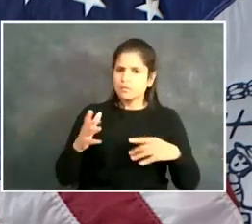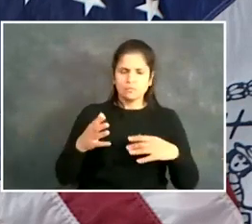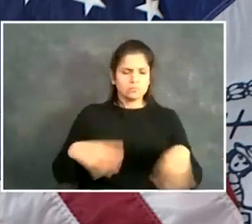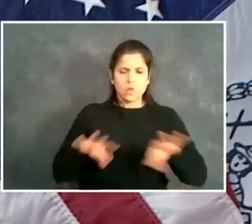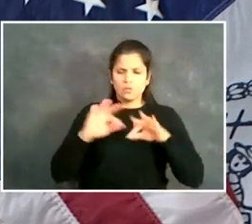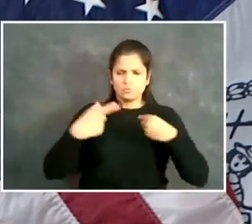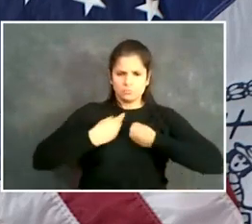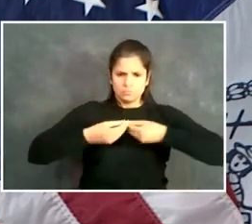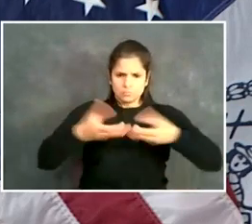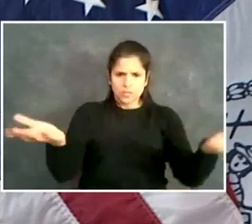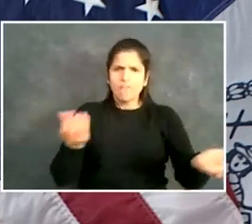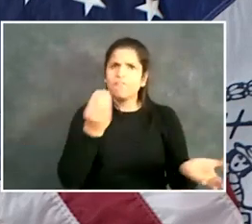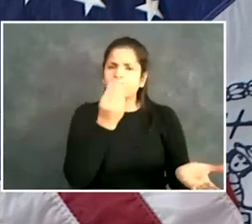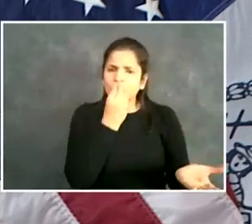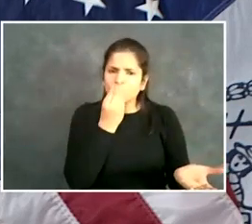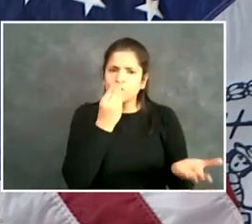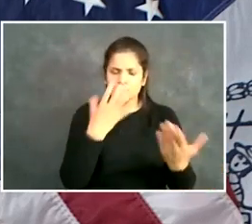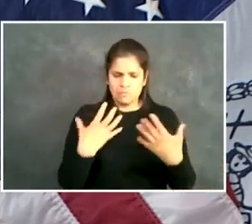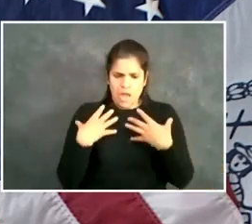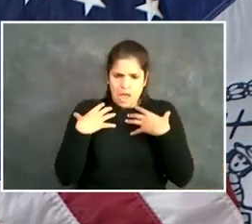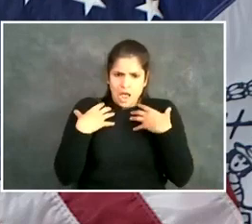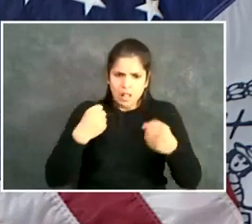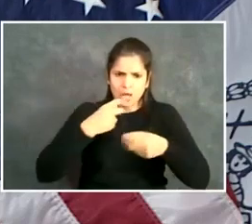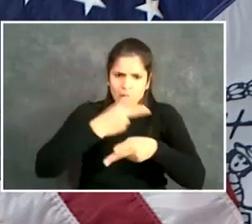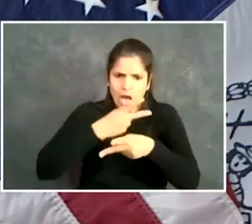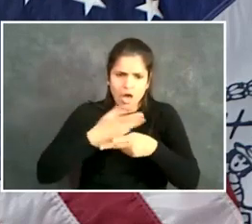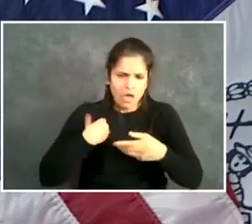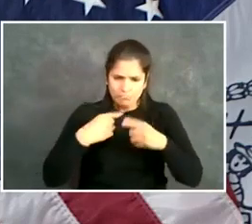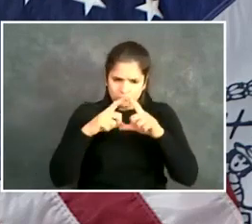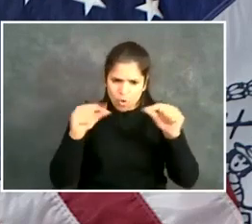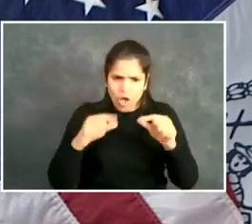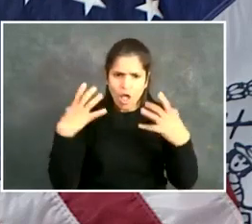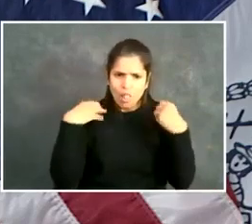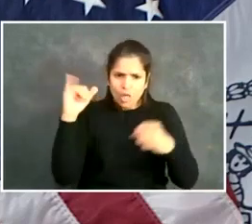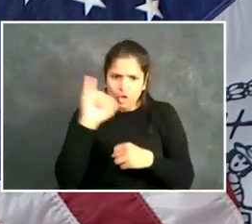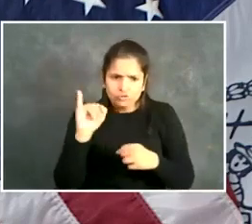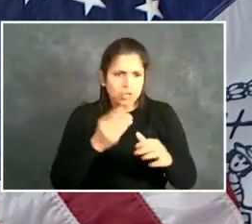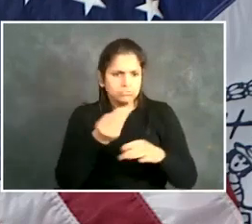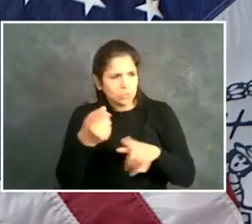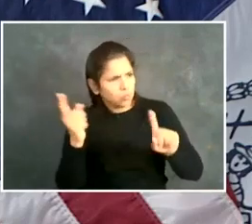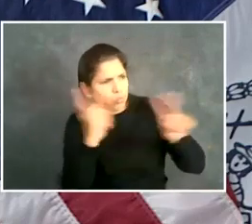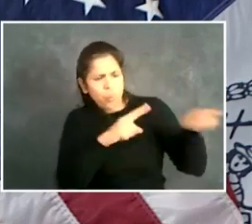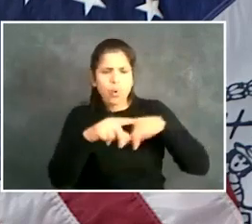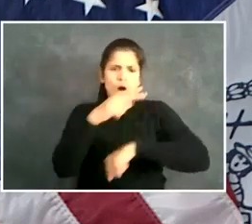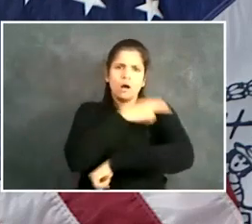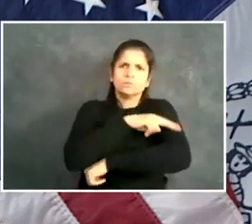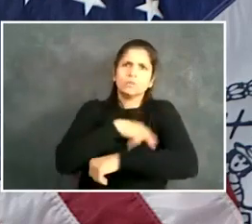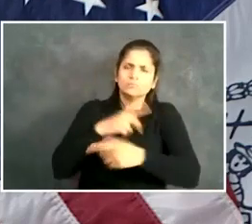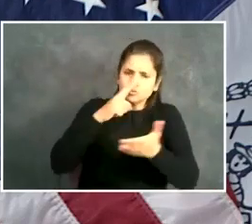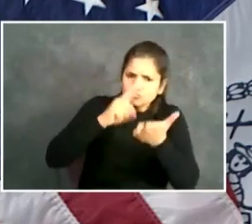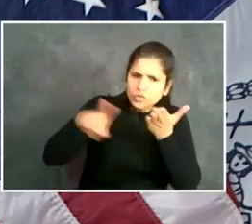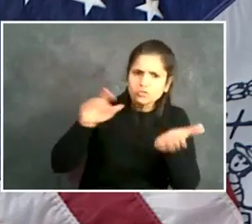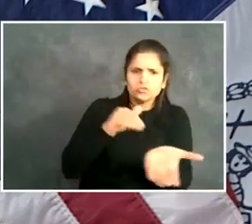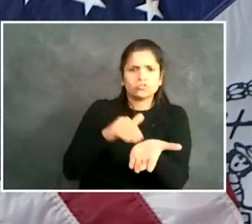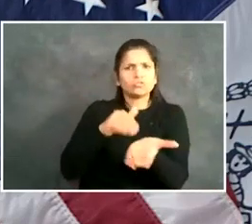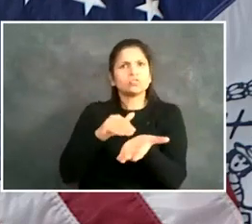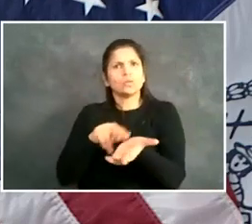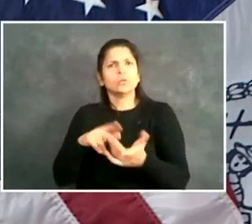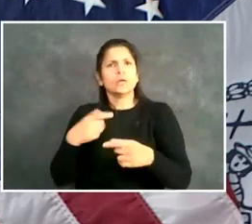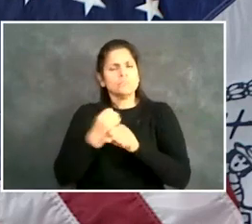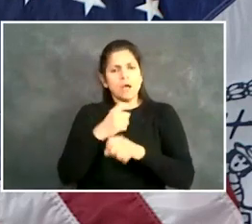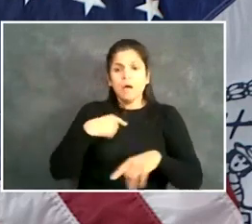CARE JUST LIKE EVERYBODY ELSE.